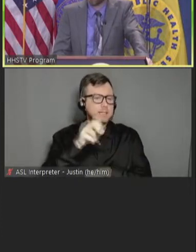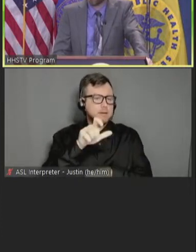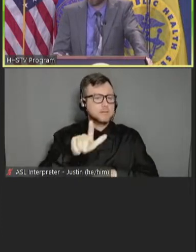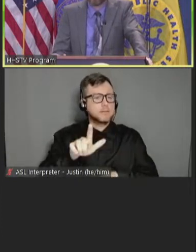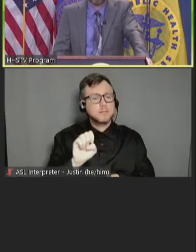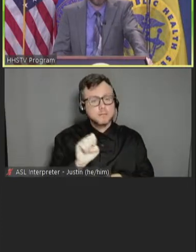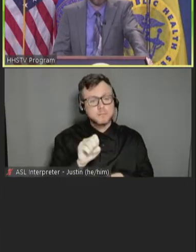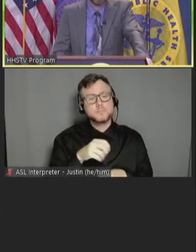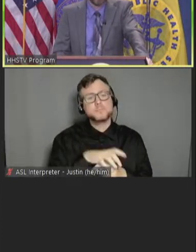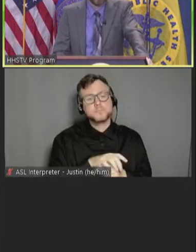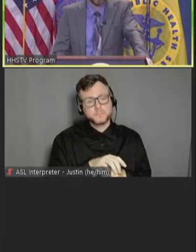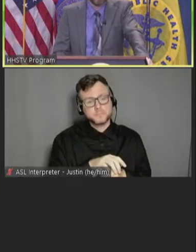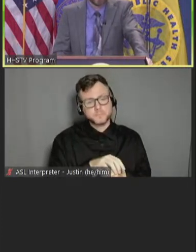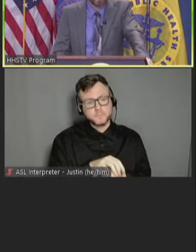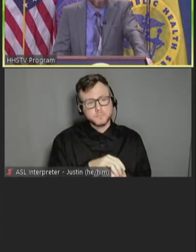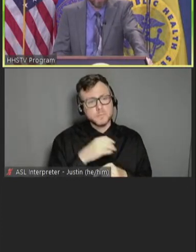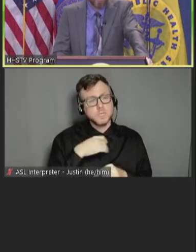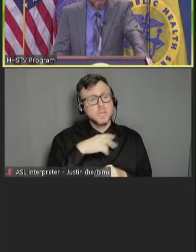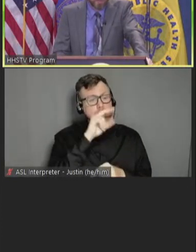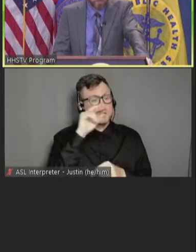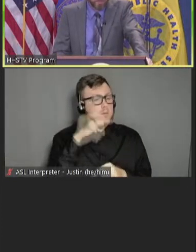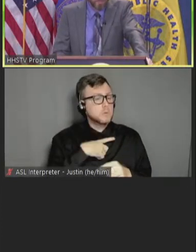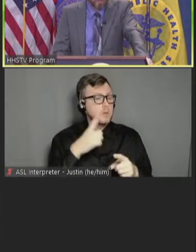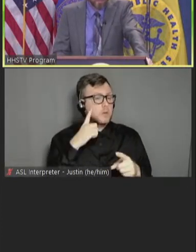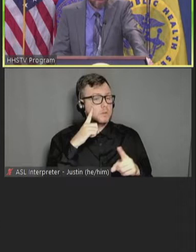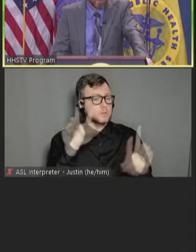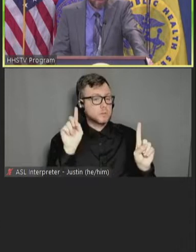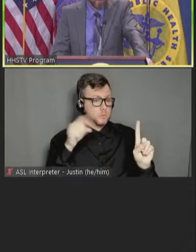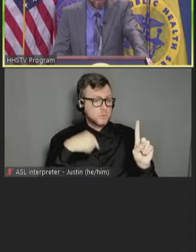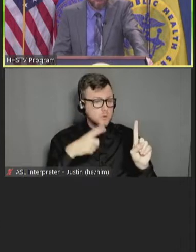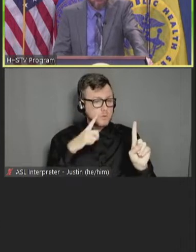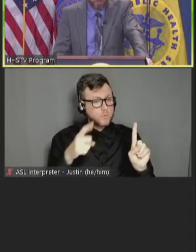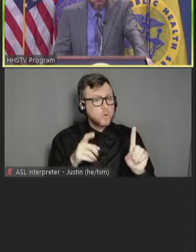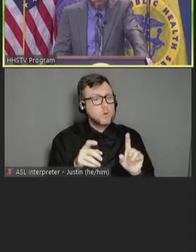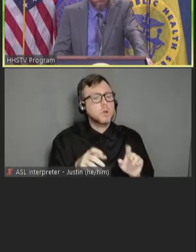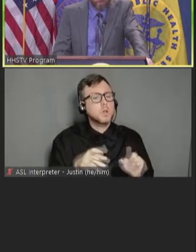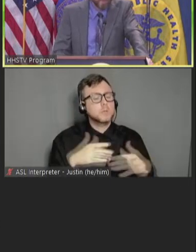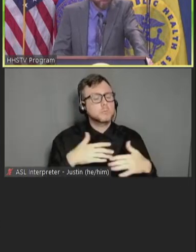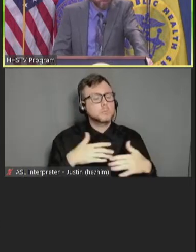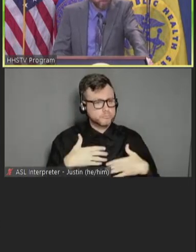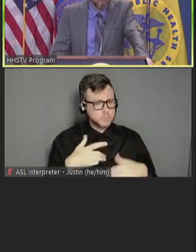very important for respiratory infections, and a lot of work there on oil and water nanoemulsions,